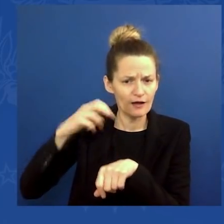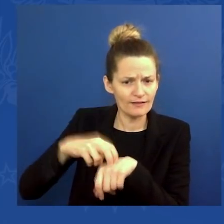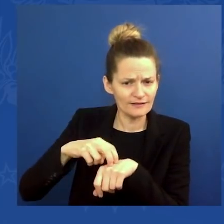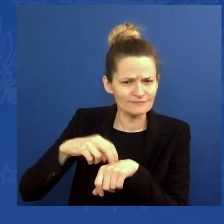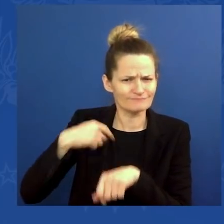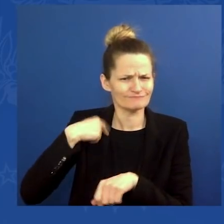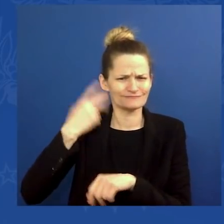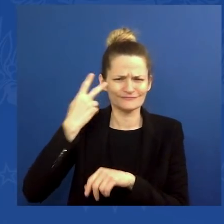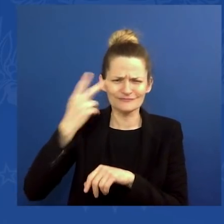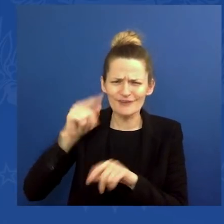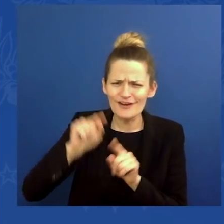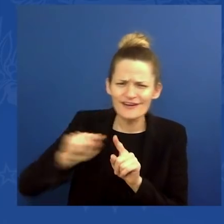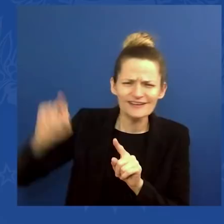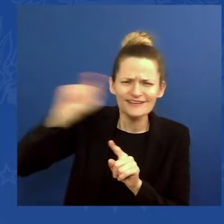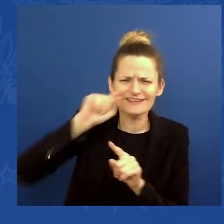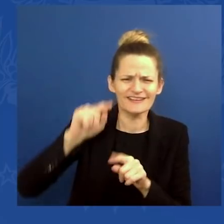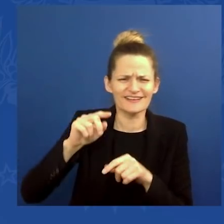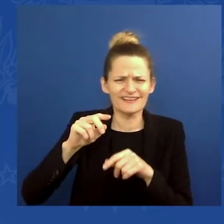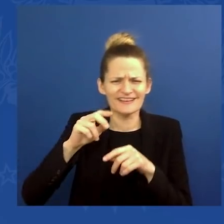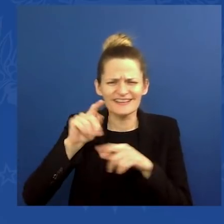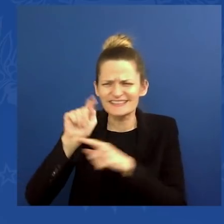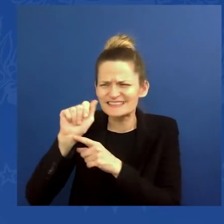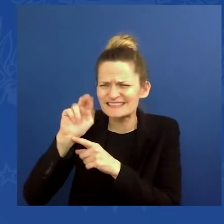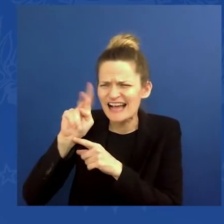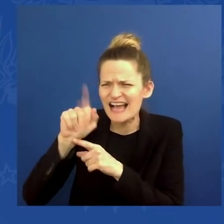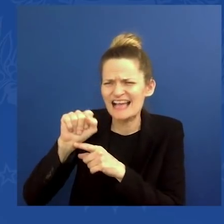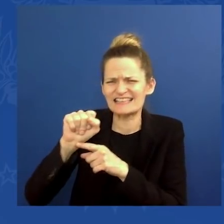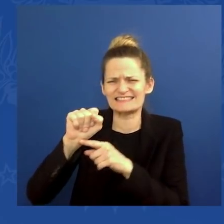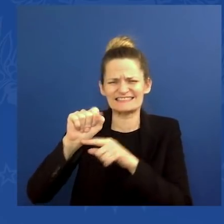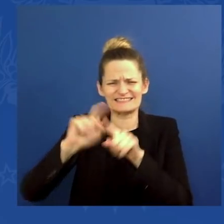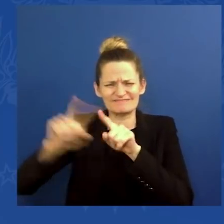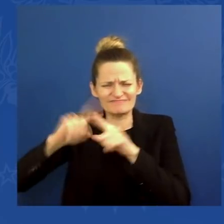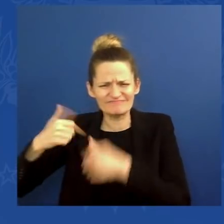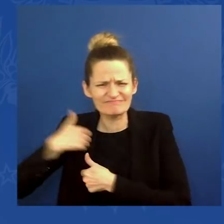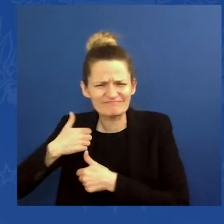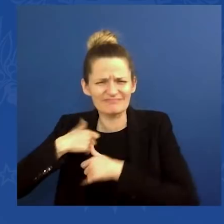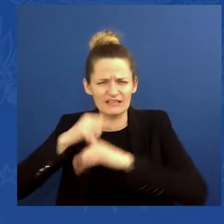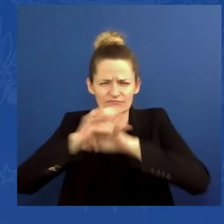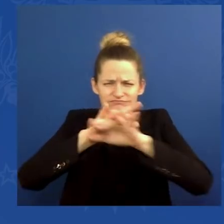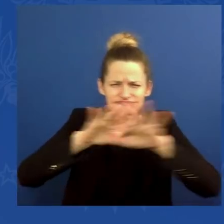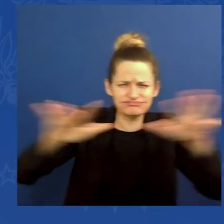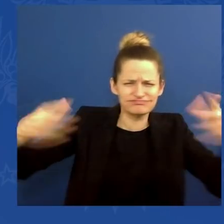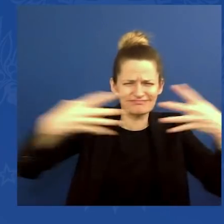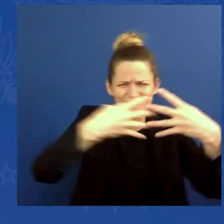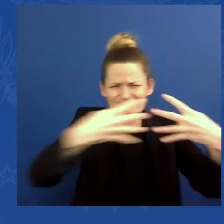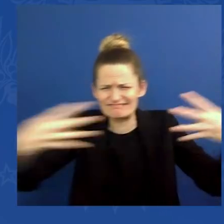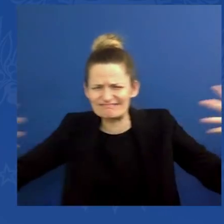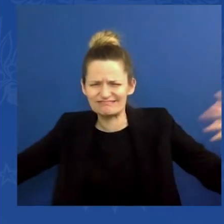soldiers, Union Jacks, barbed wire and the rest. And those of us who went recently